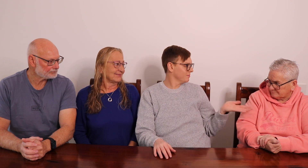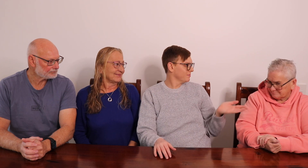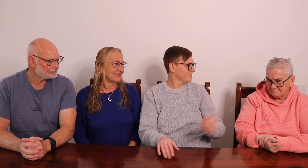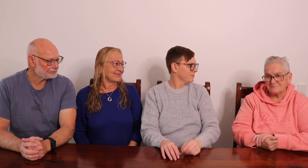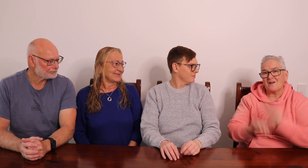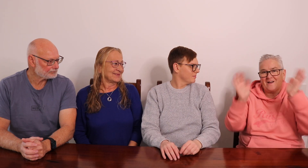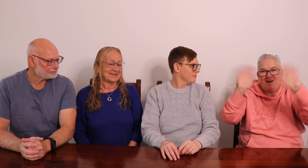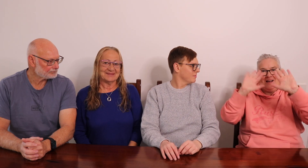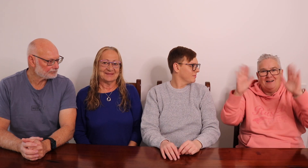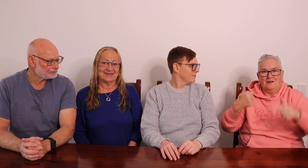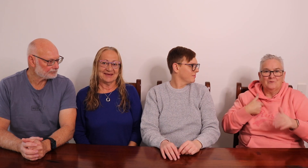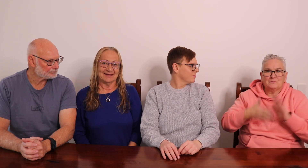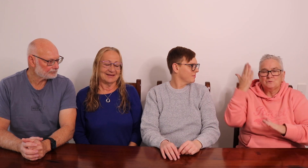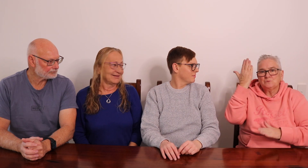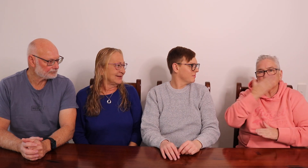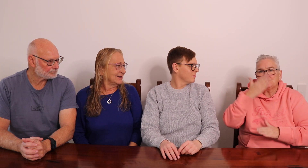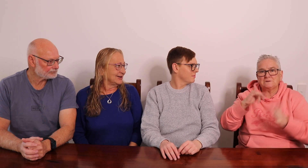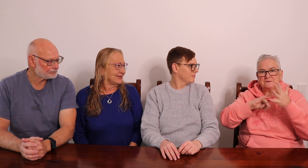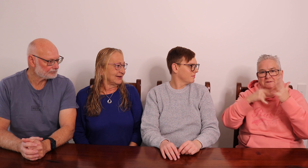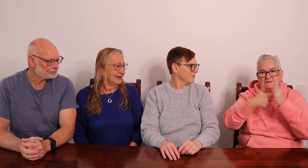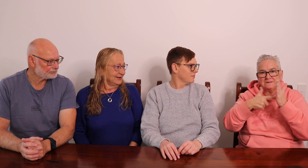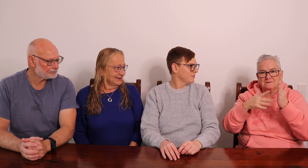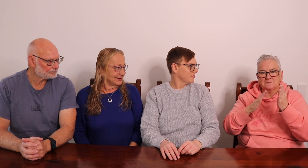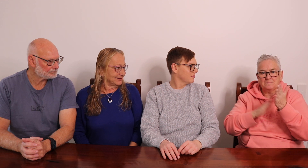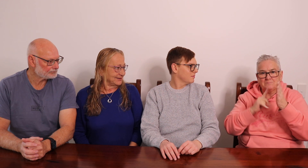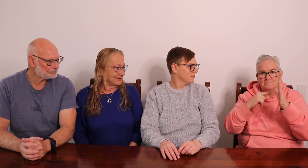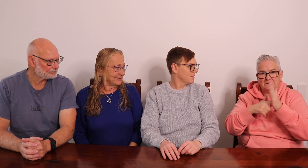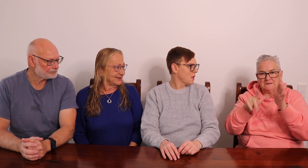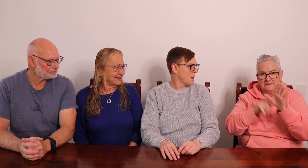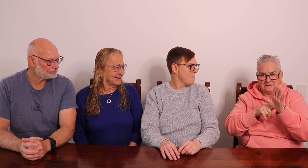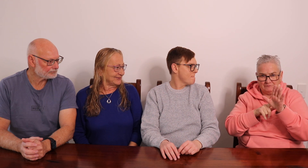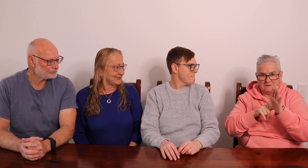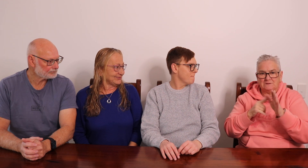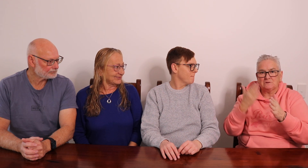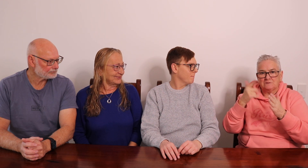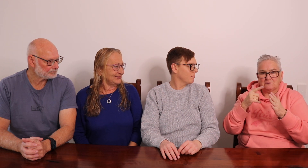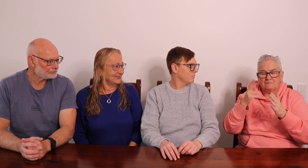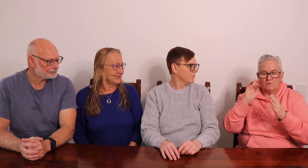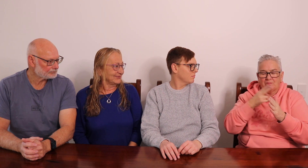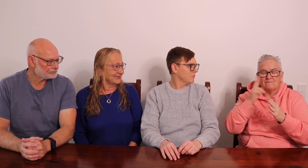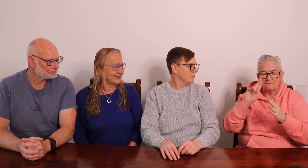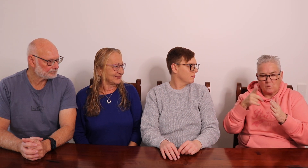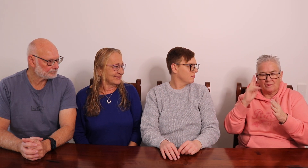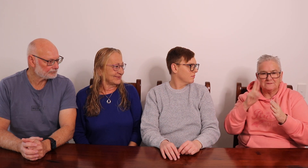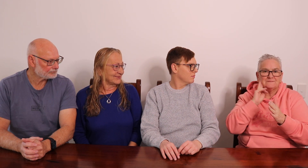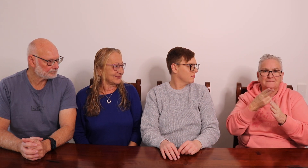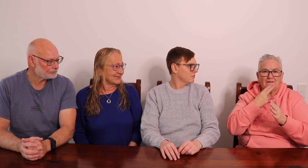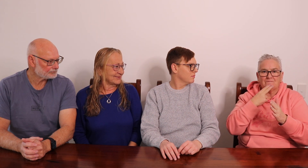I attended school at St Mary for the Deaf